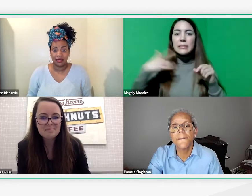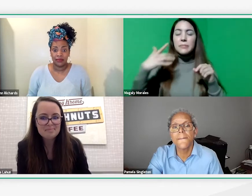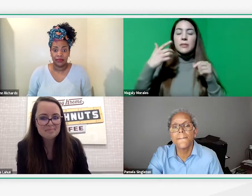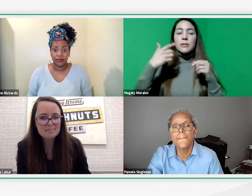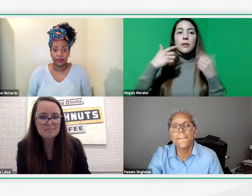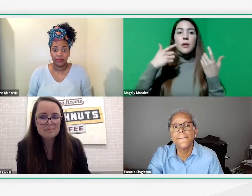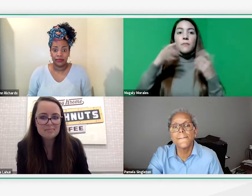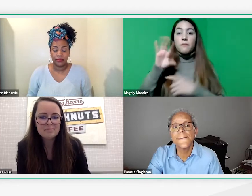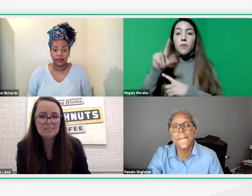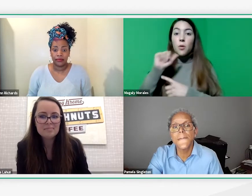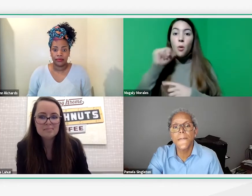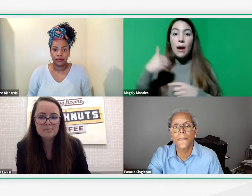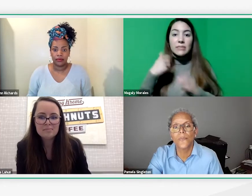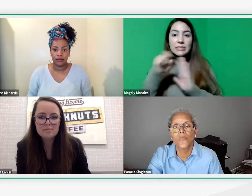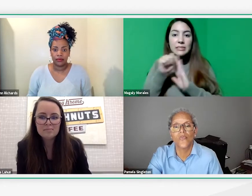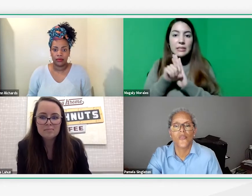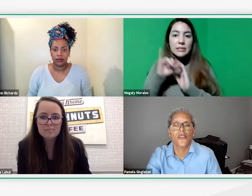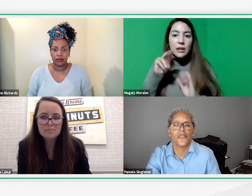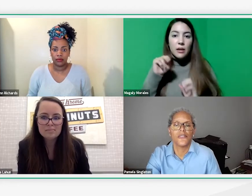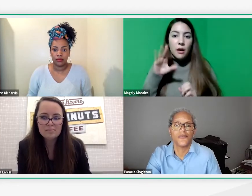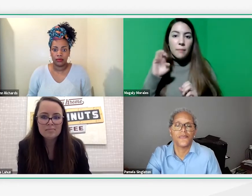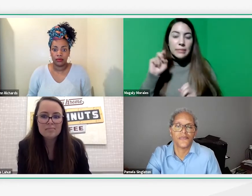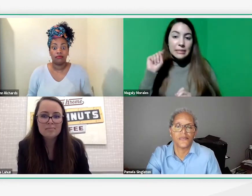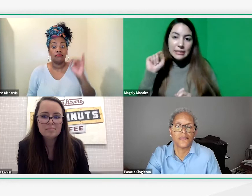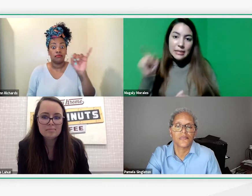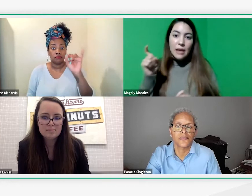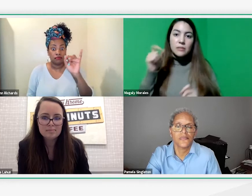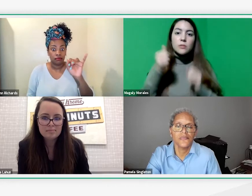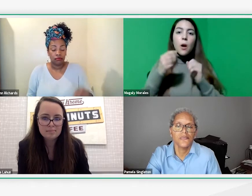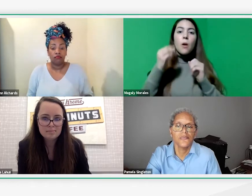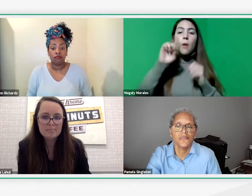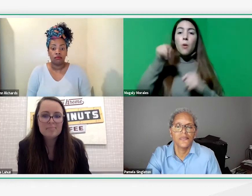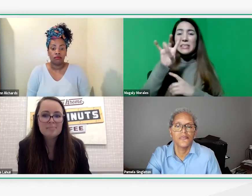those boxes sometimes have information and sometimes don't. I can give an example.